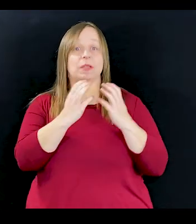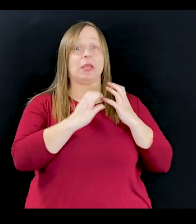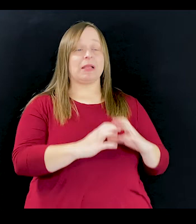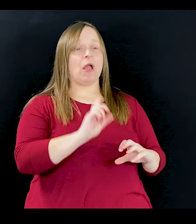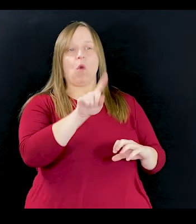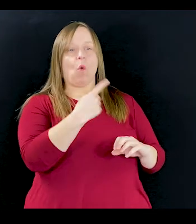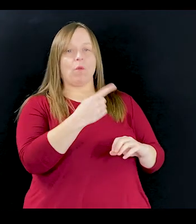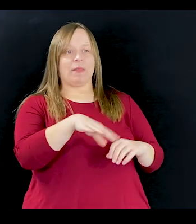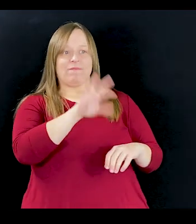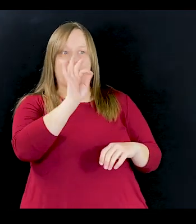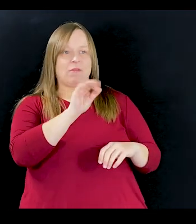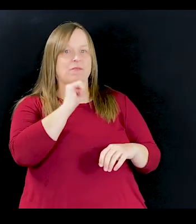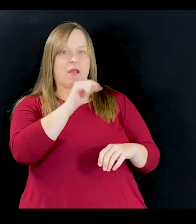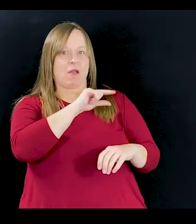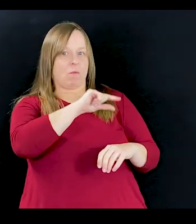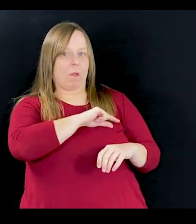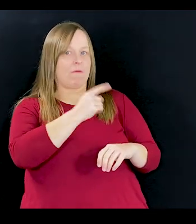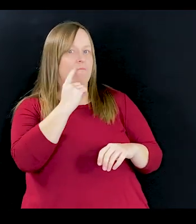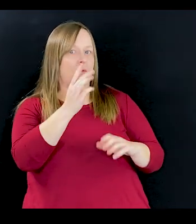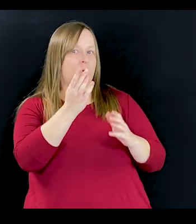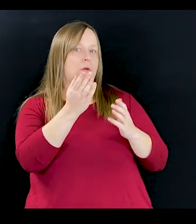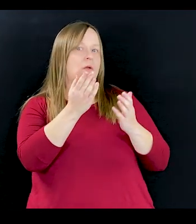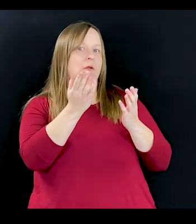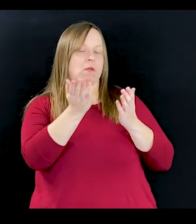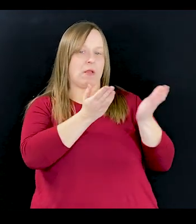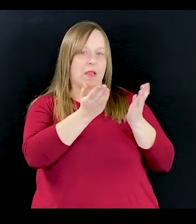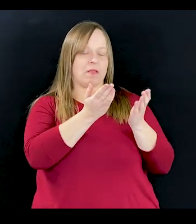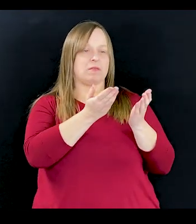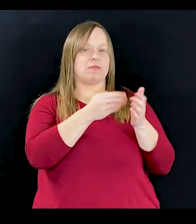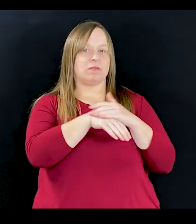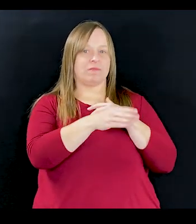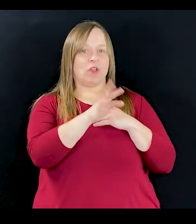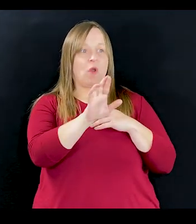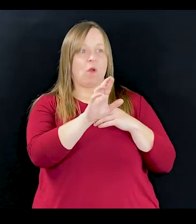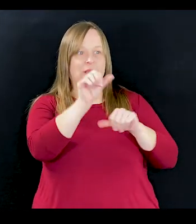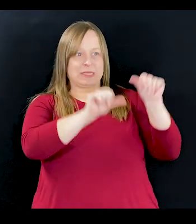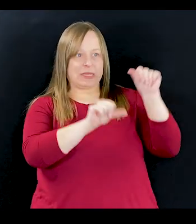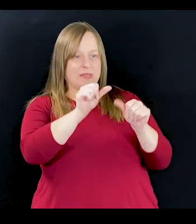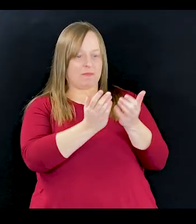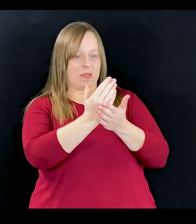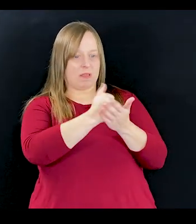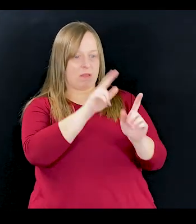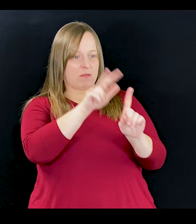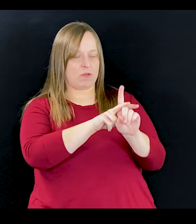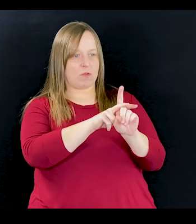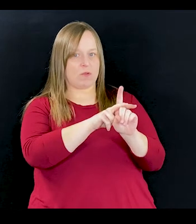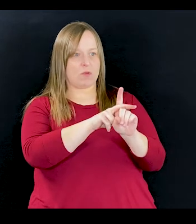A client can only be found ineligible for services after ACCES-VR has assessed the applicant in a trial